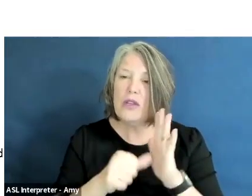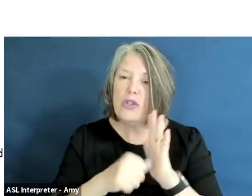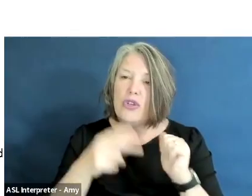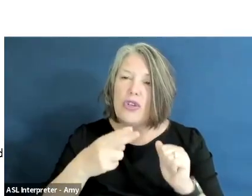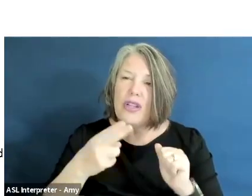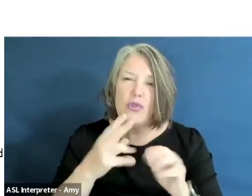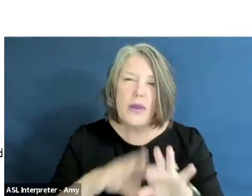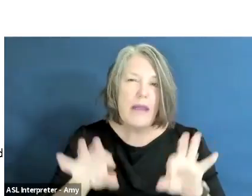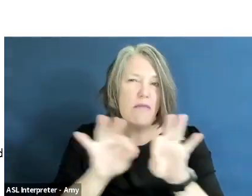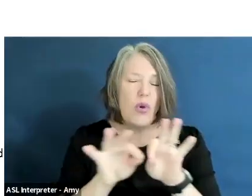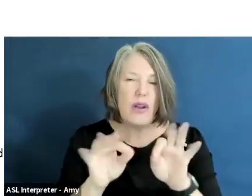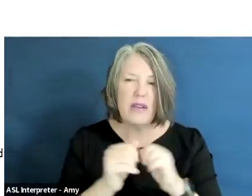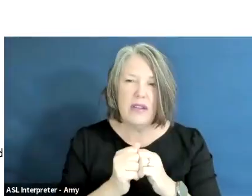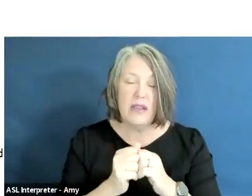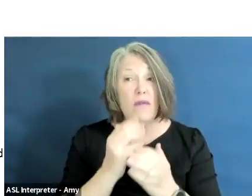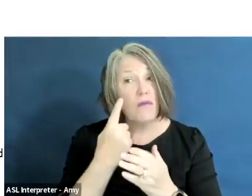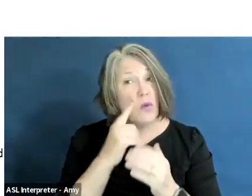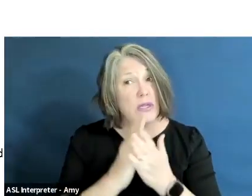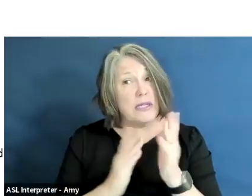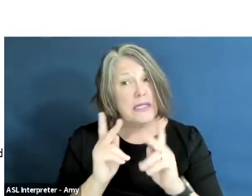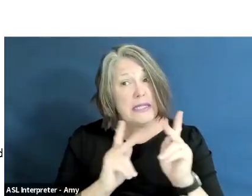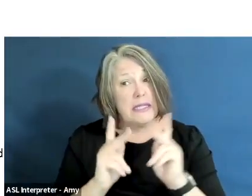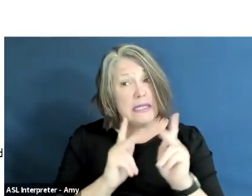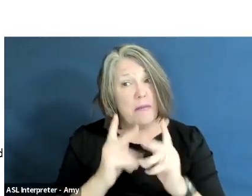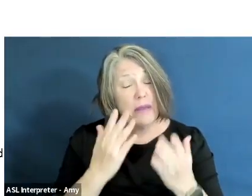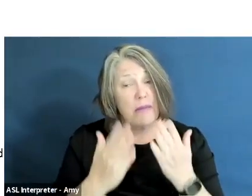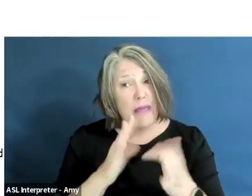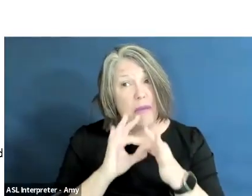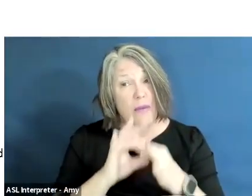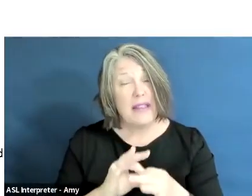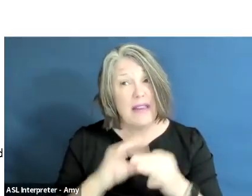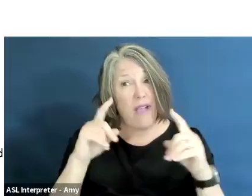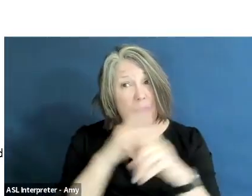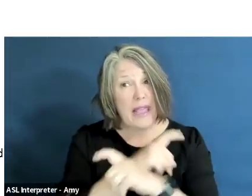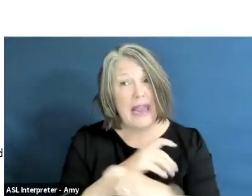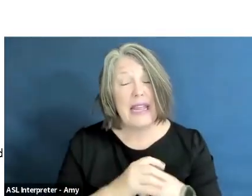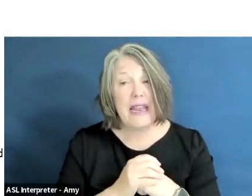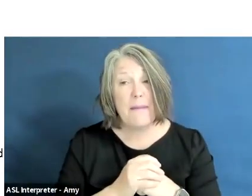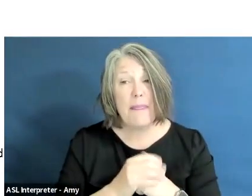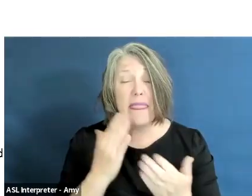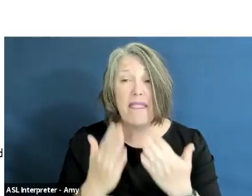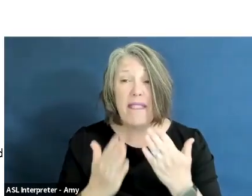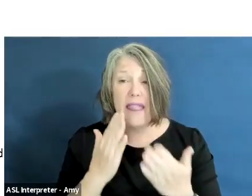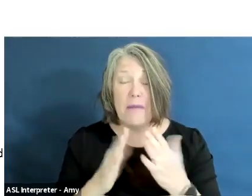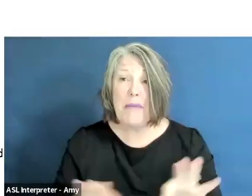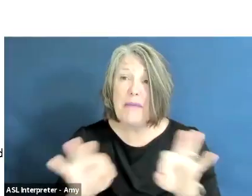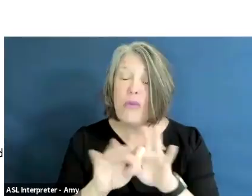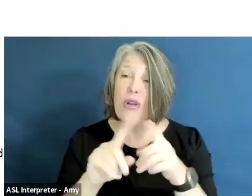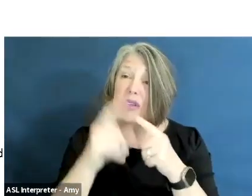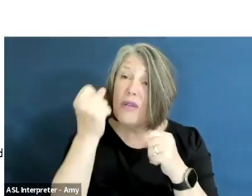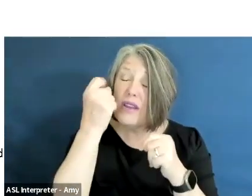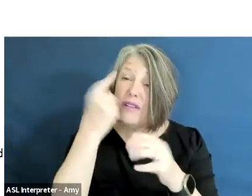for some individuals their surgical history may be relatively complicated and it might be important to understand what surgeries you've